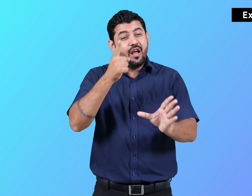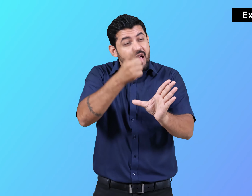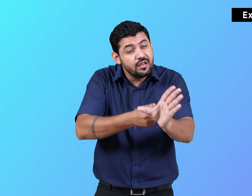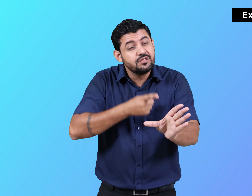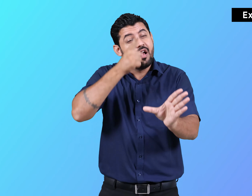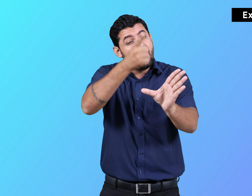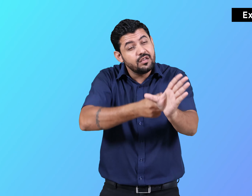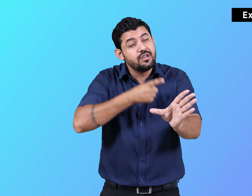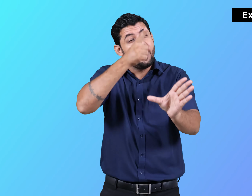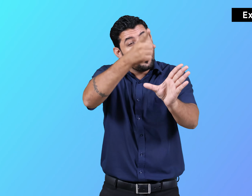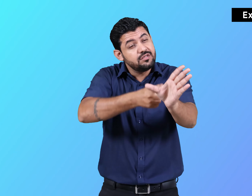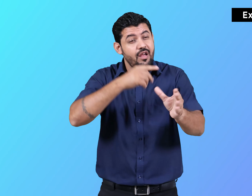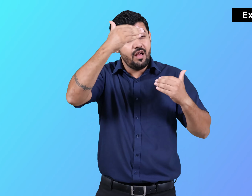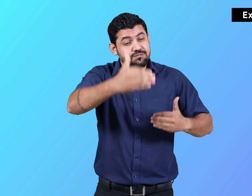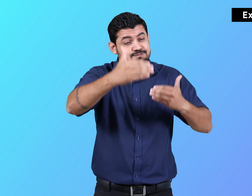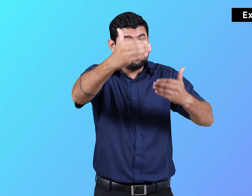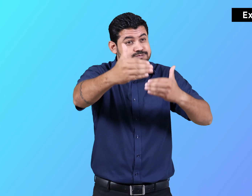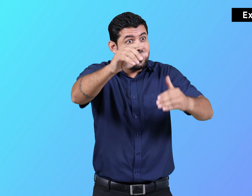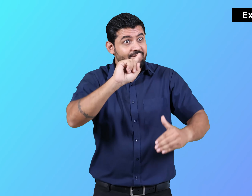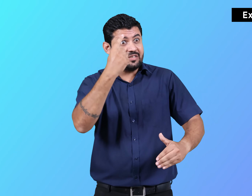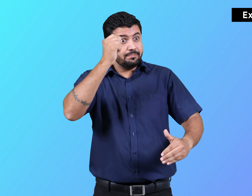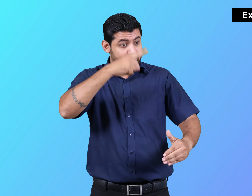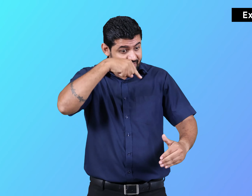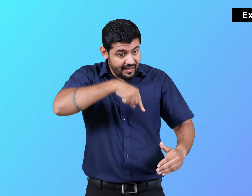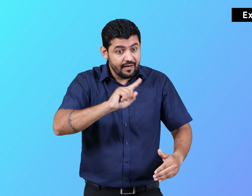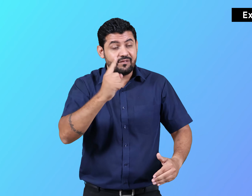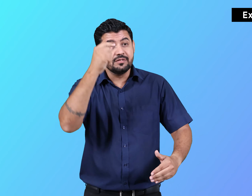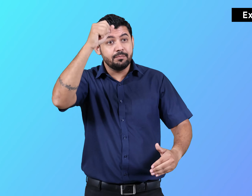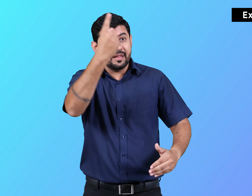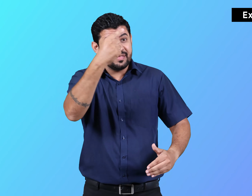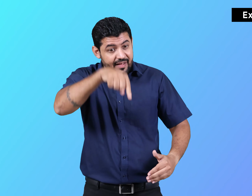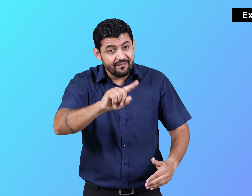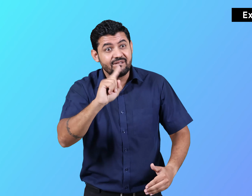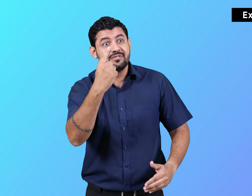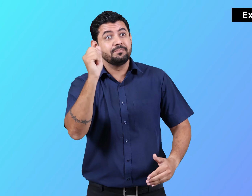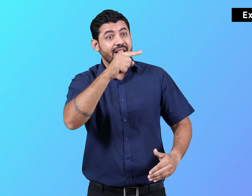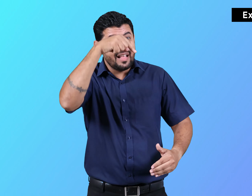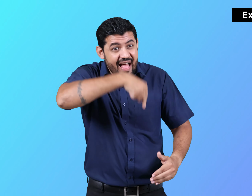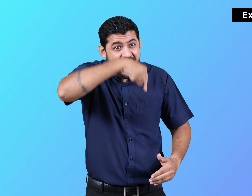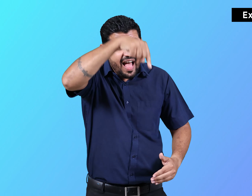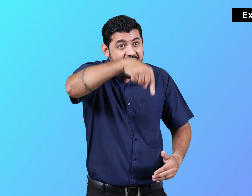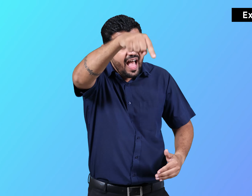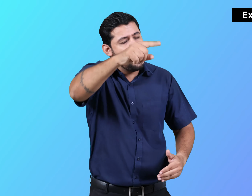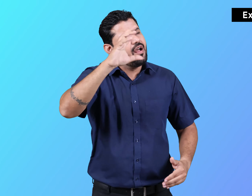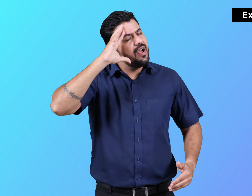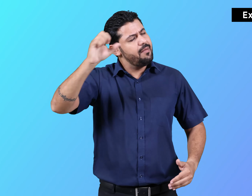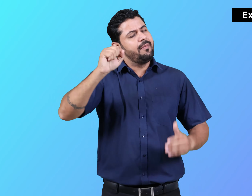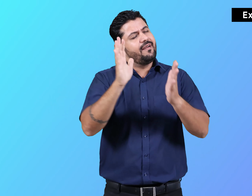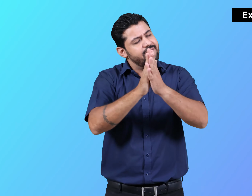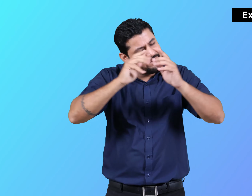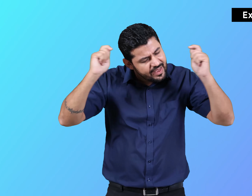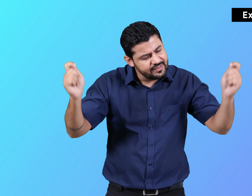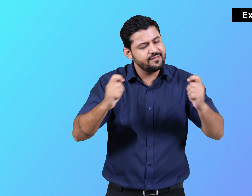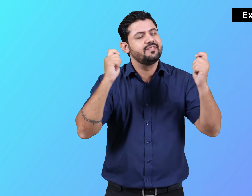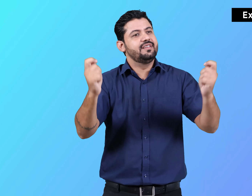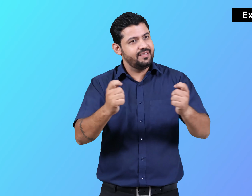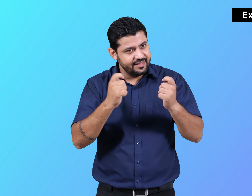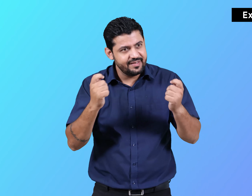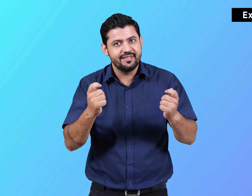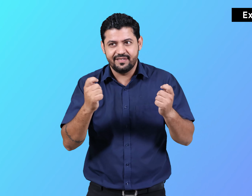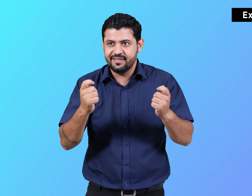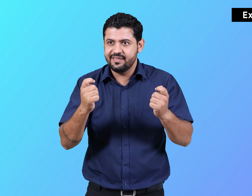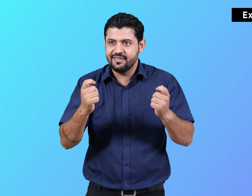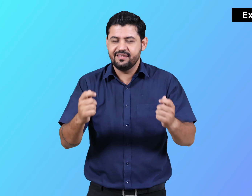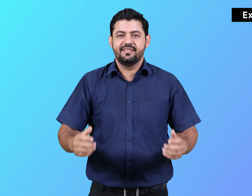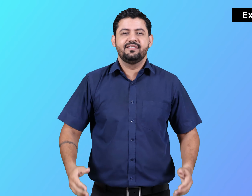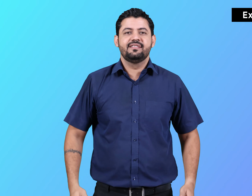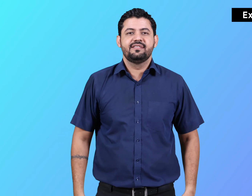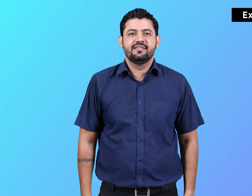So remember this festival every year at the right time.